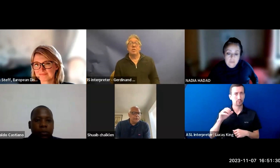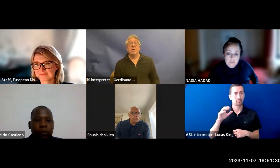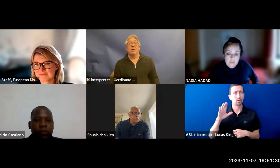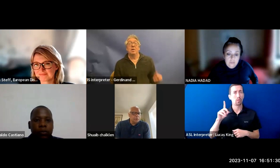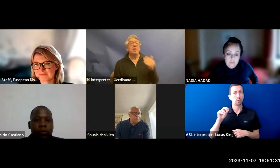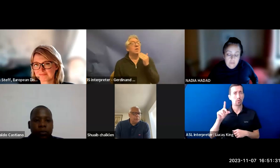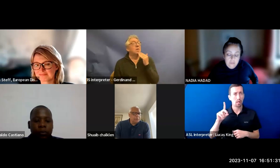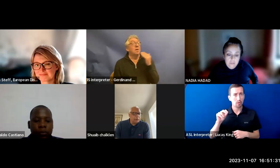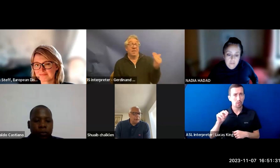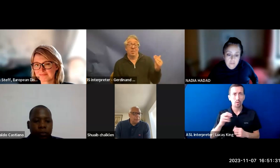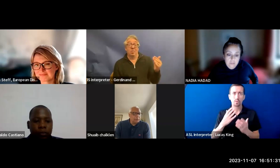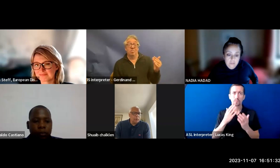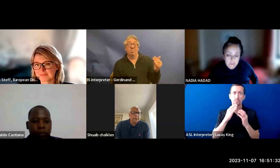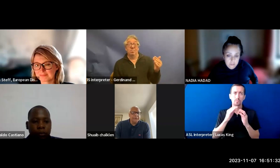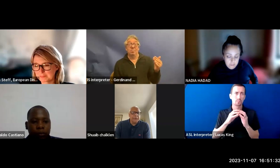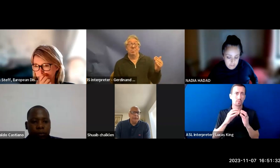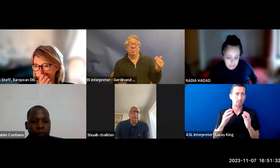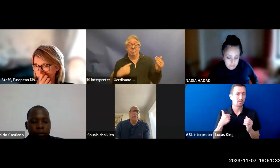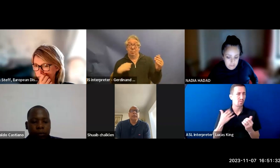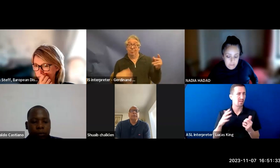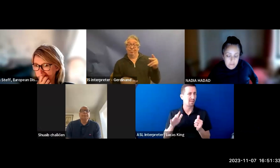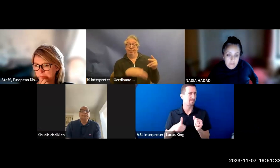Just to follow up on what he was saying,